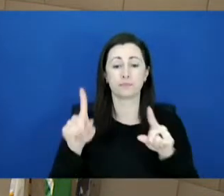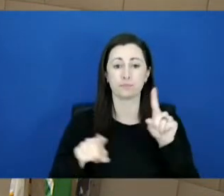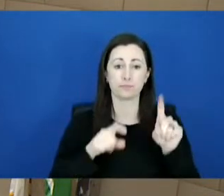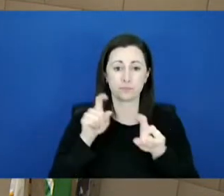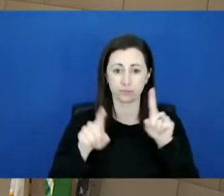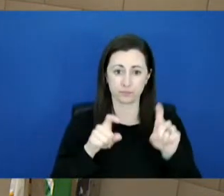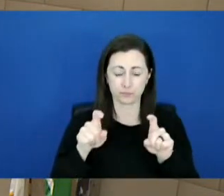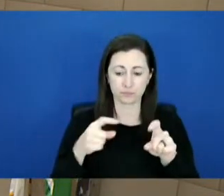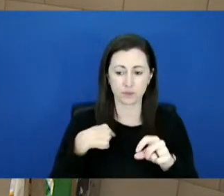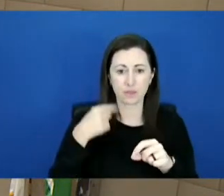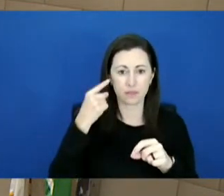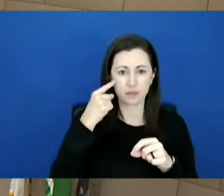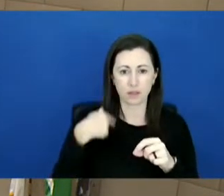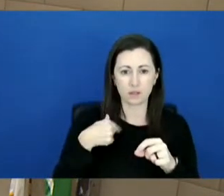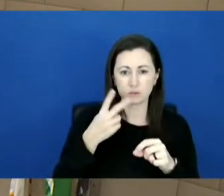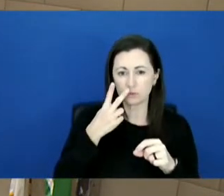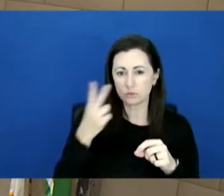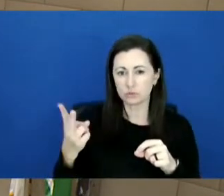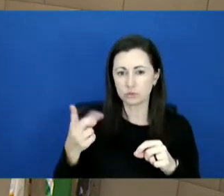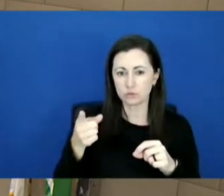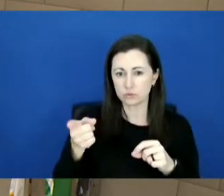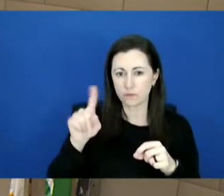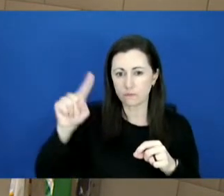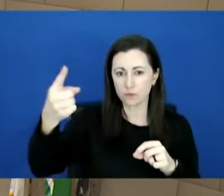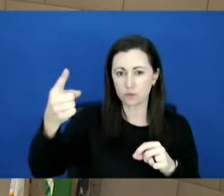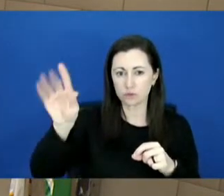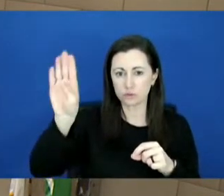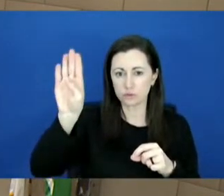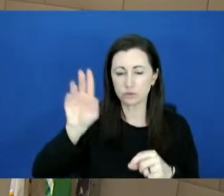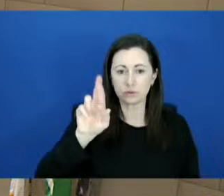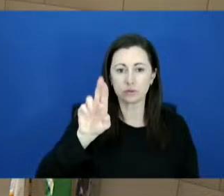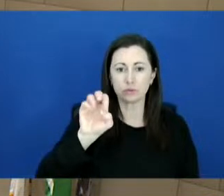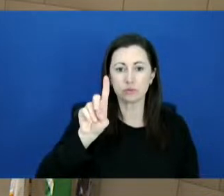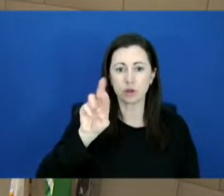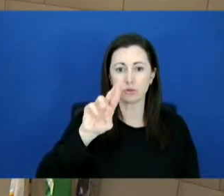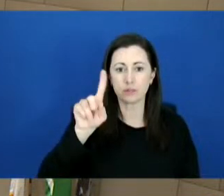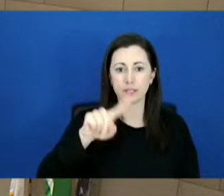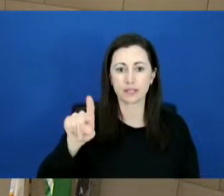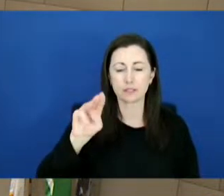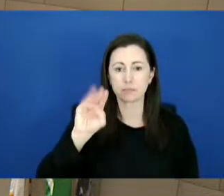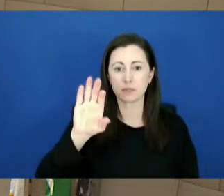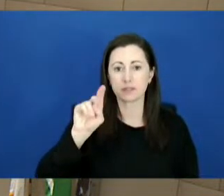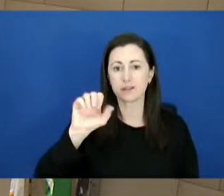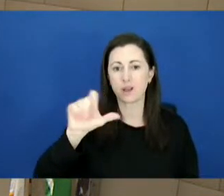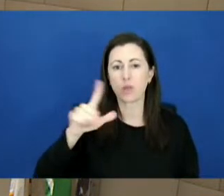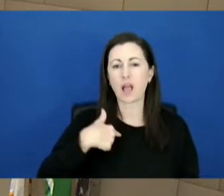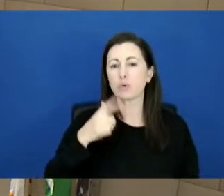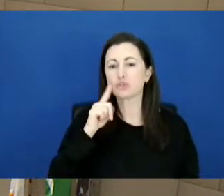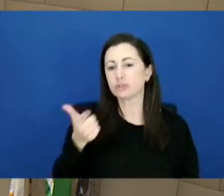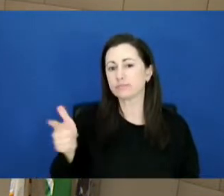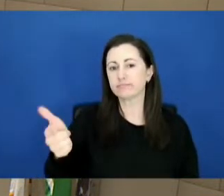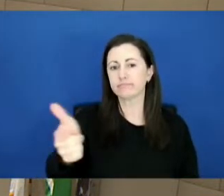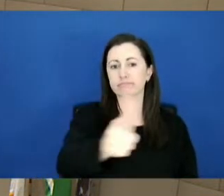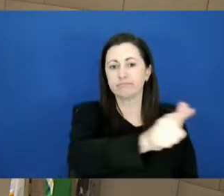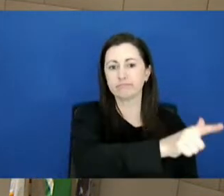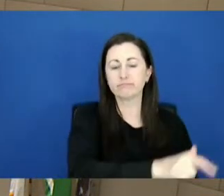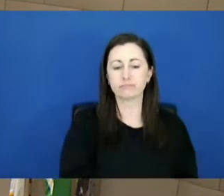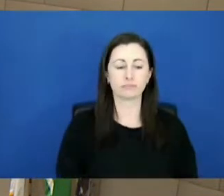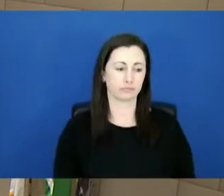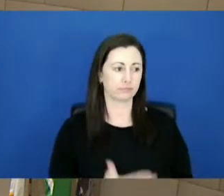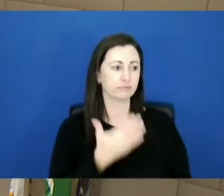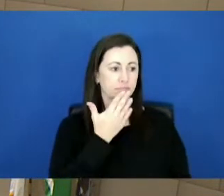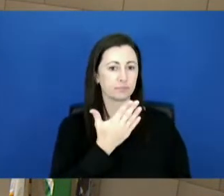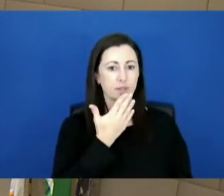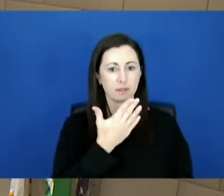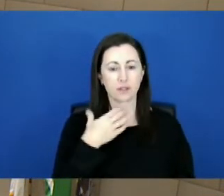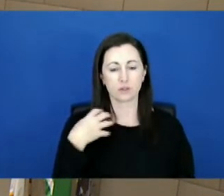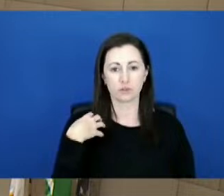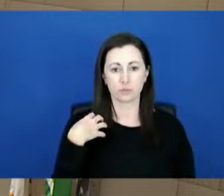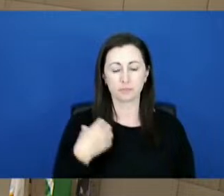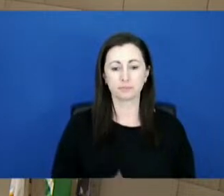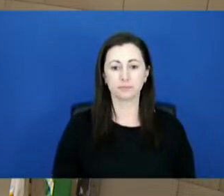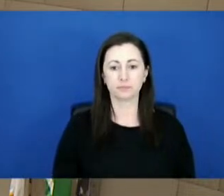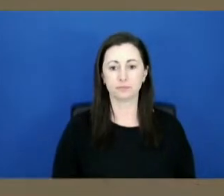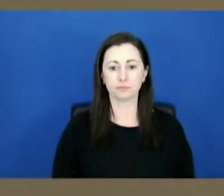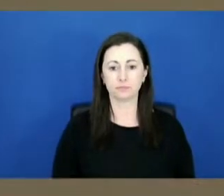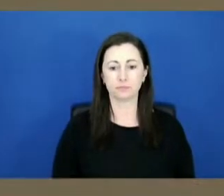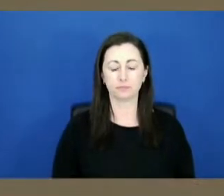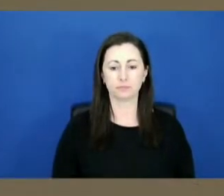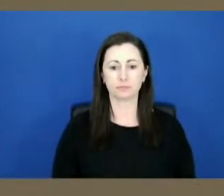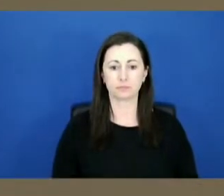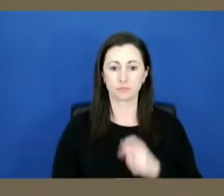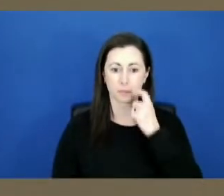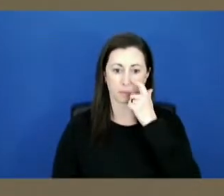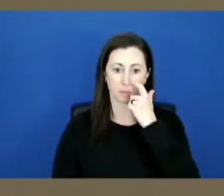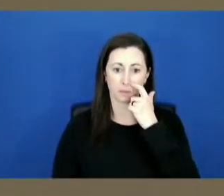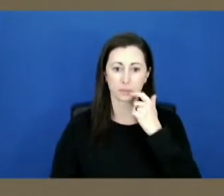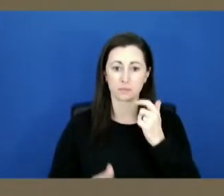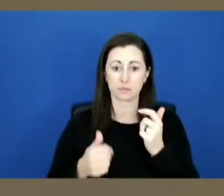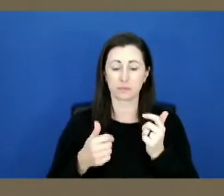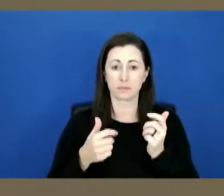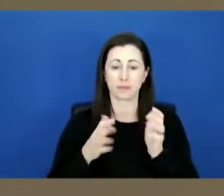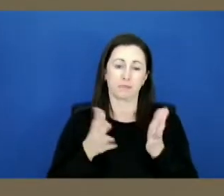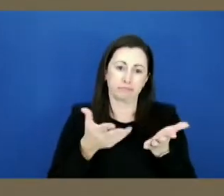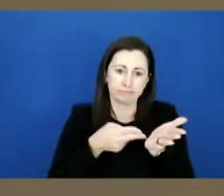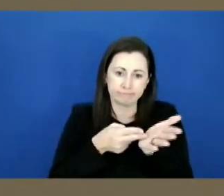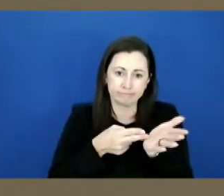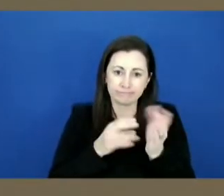MOVED AND